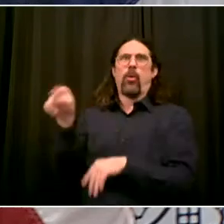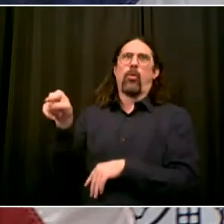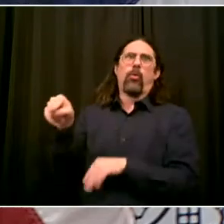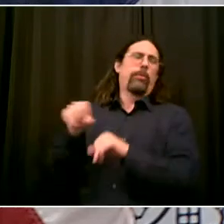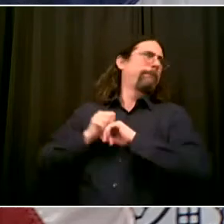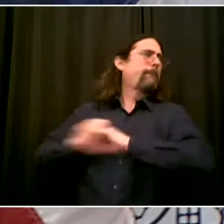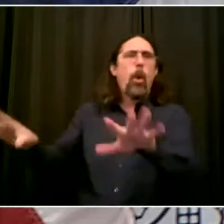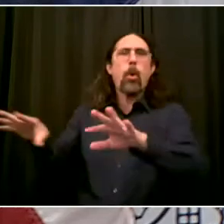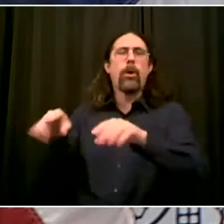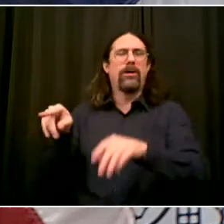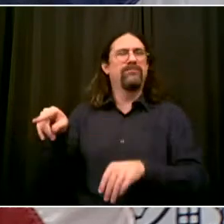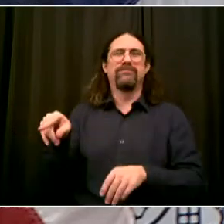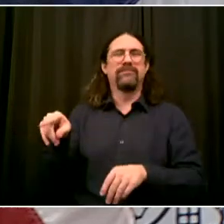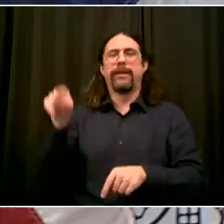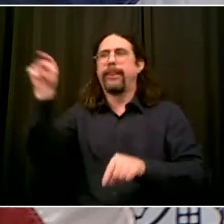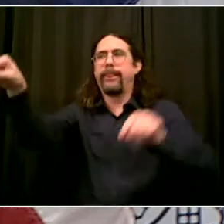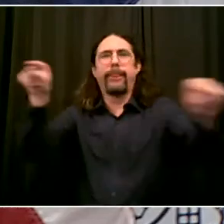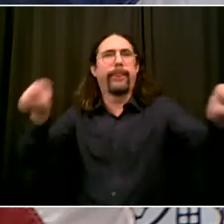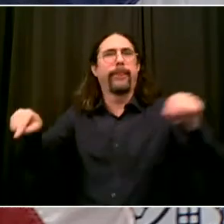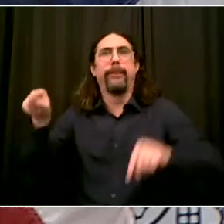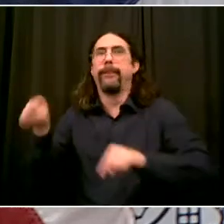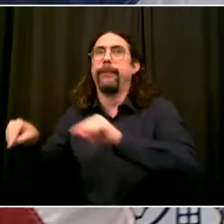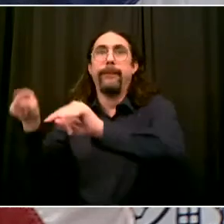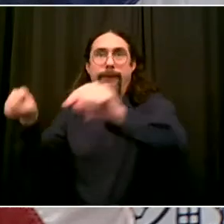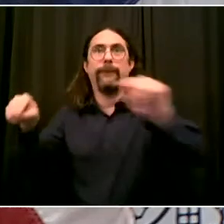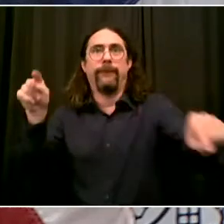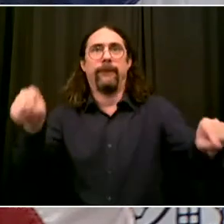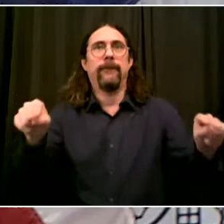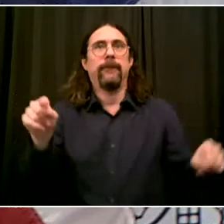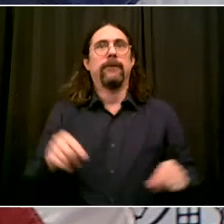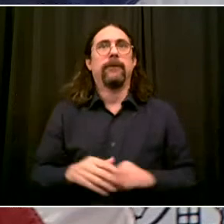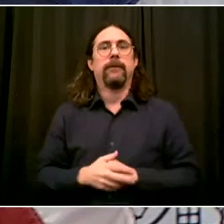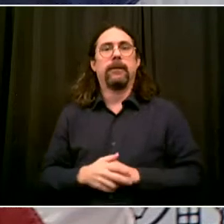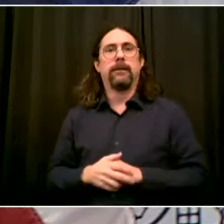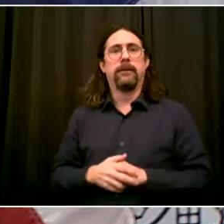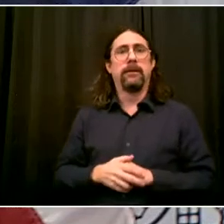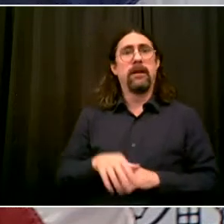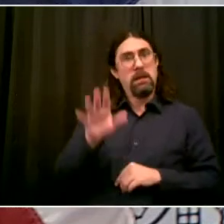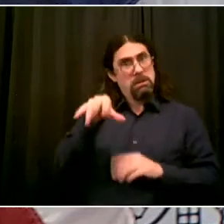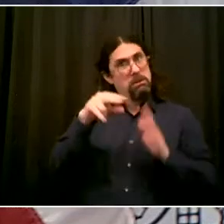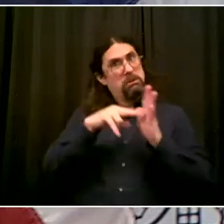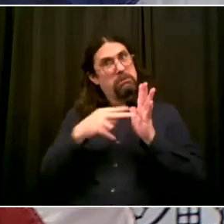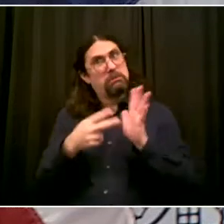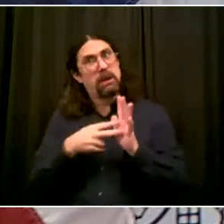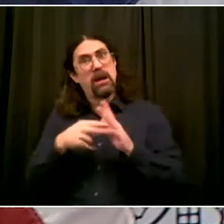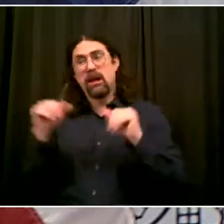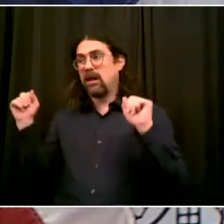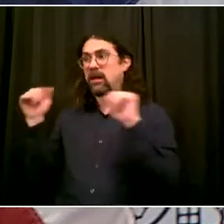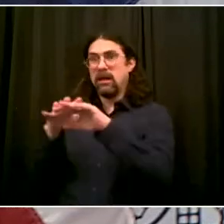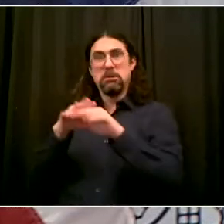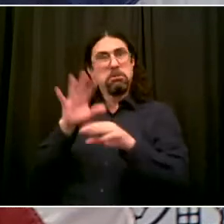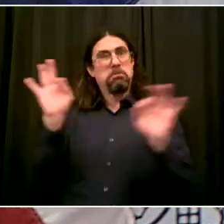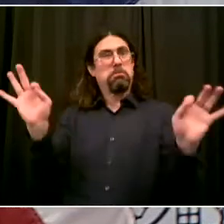MONTHS, WE'RE SEEING THE CONNECTION TO THE LARGER GATHERINGS. EVEN IF WE'RE NOT TRACING THEM THIS MINUTE, WE